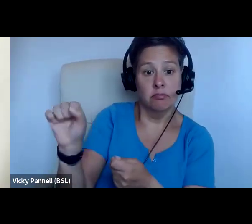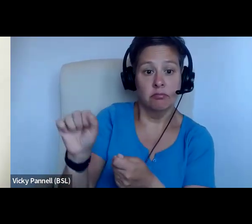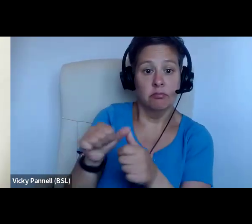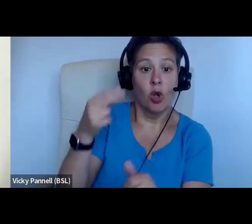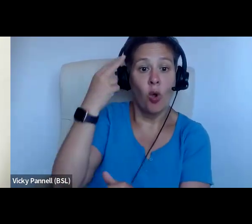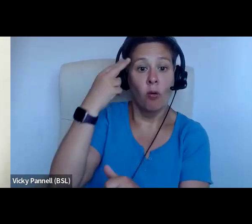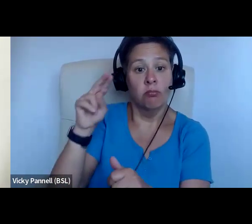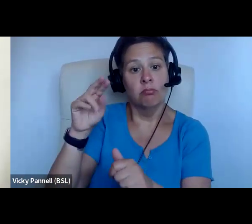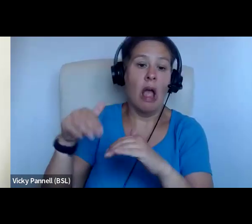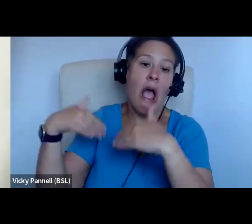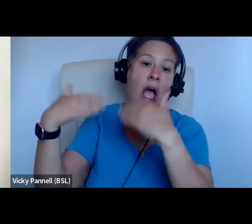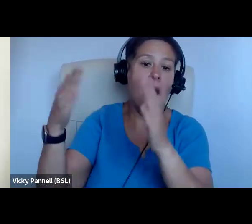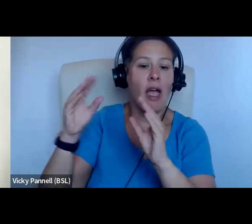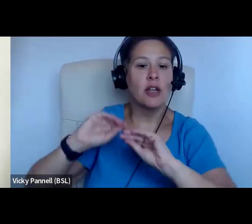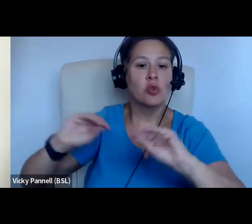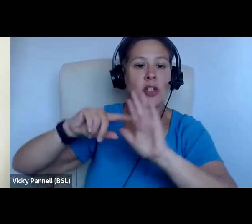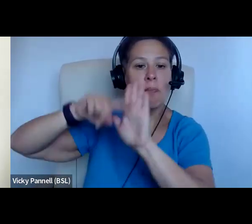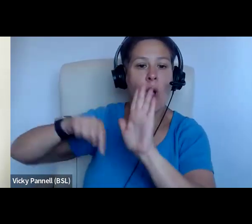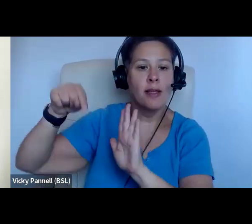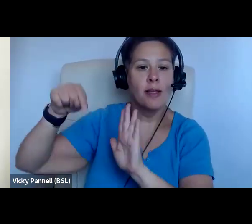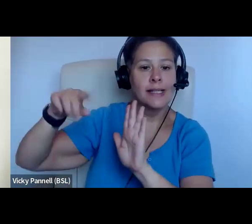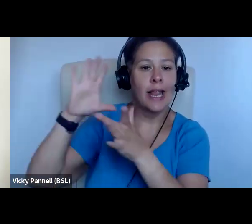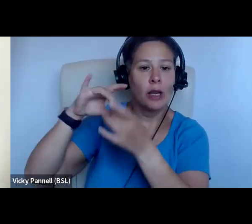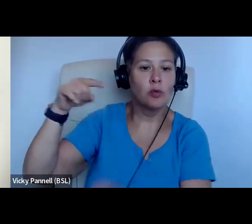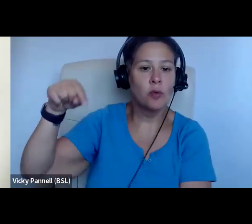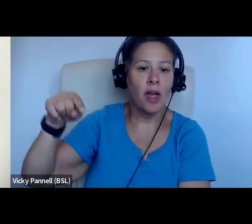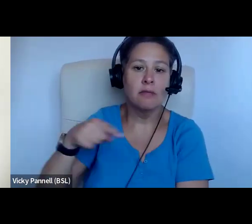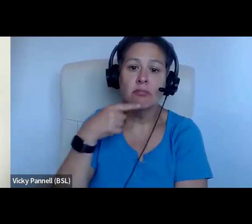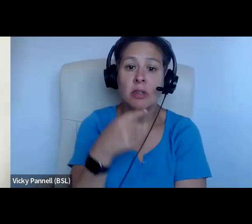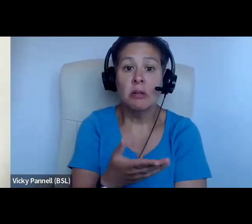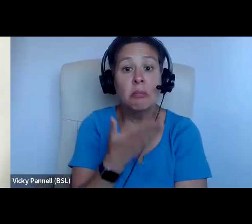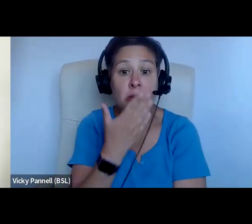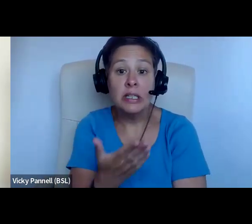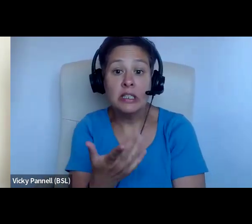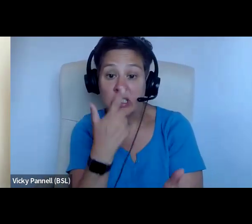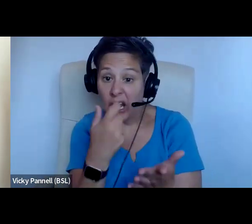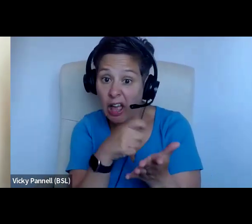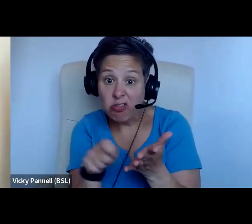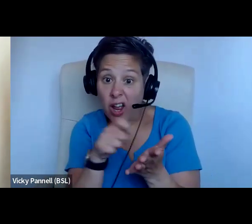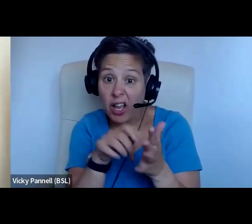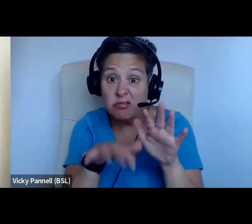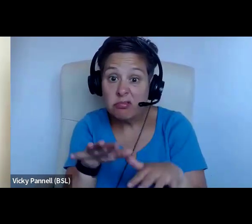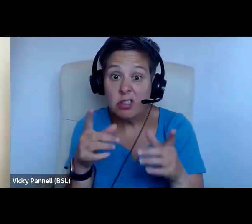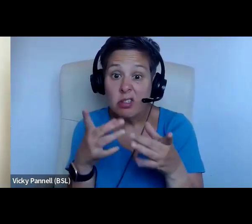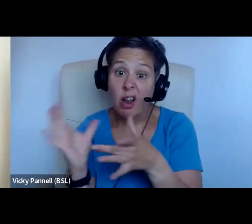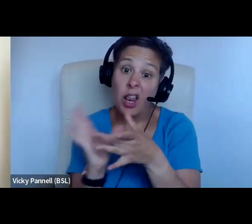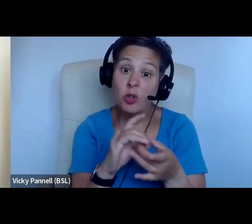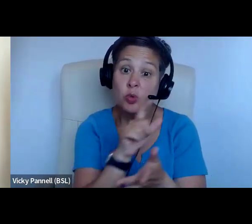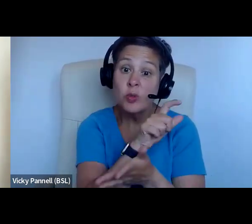You know they don't pay you so they thought, "Well, why not?" And again, and that helped with networking